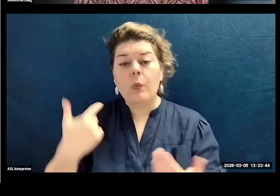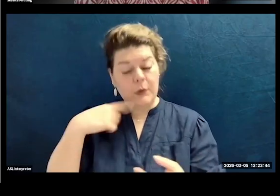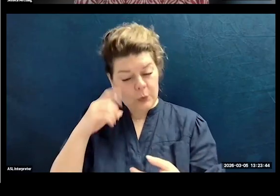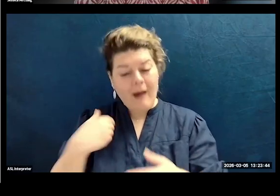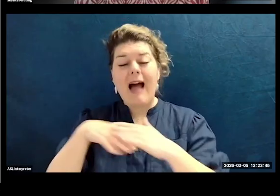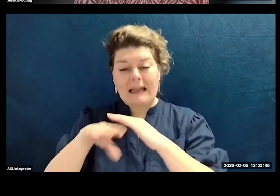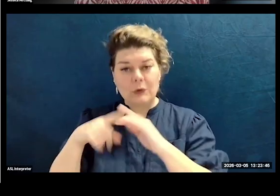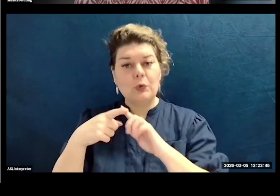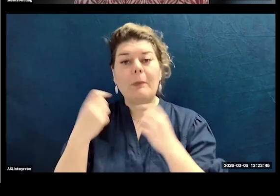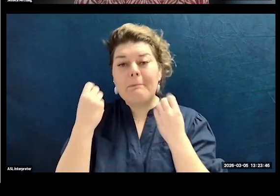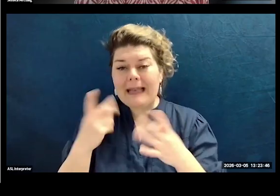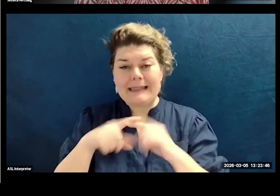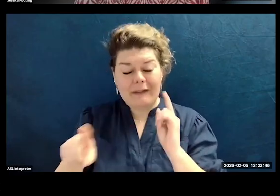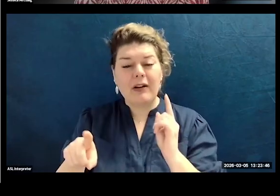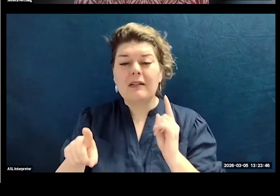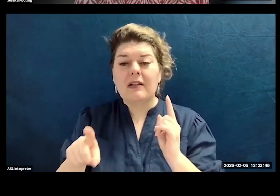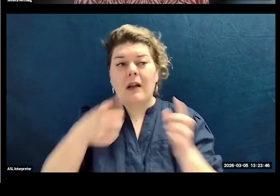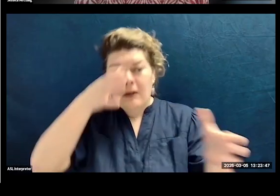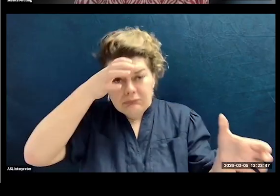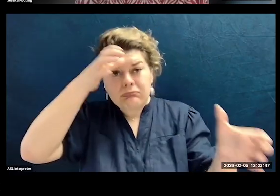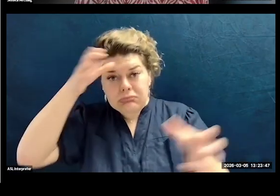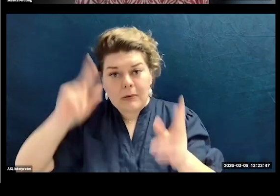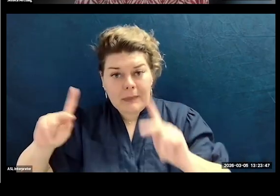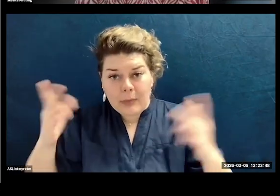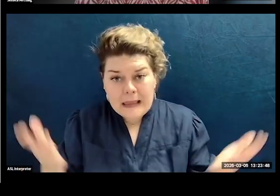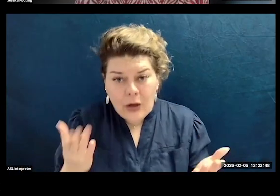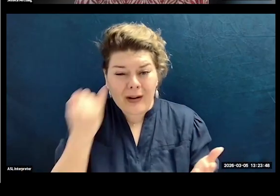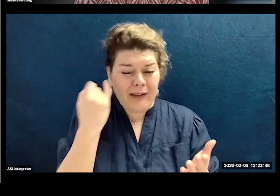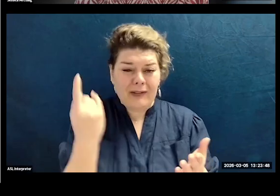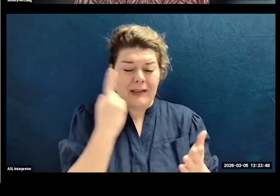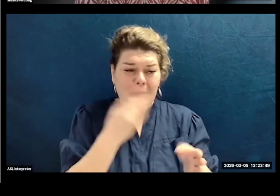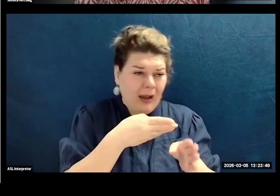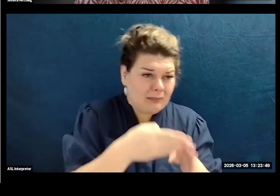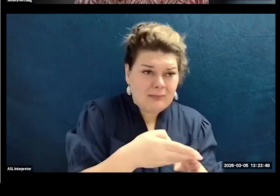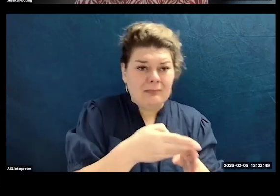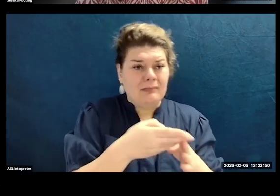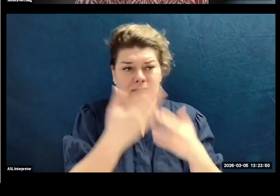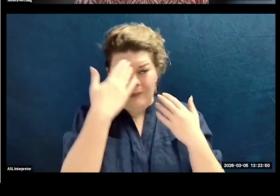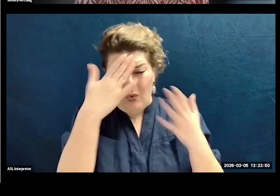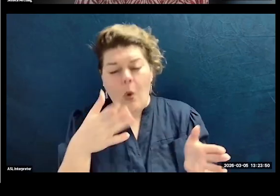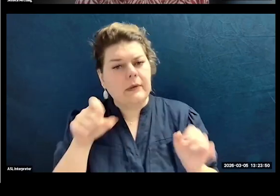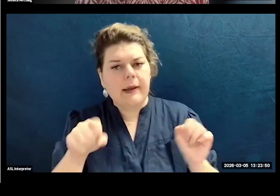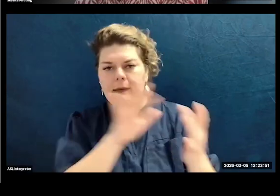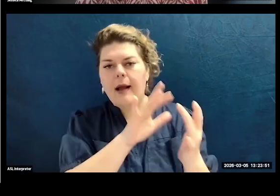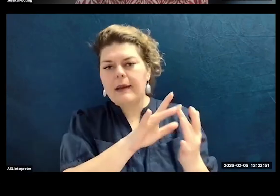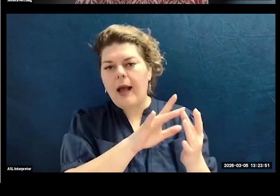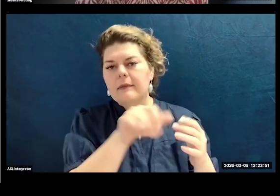a wide number of subject matter experts at the university. So, if you're really struggling to get something right, getting in touch with some of the departments at U of M